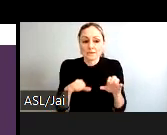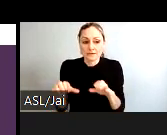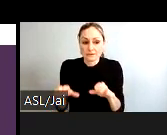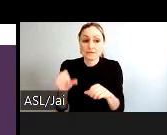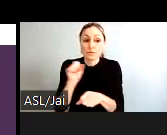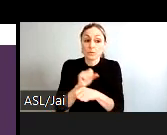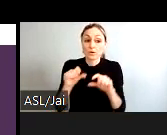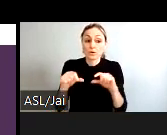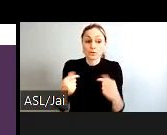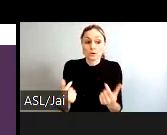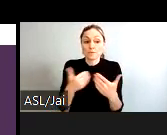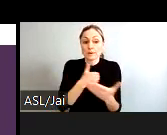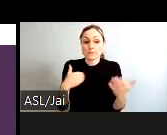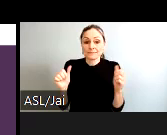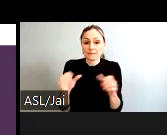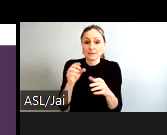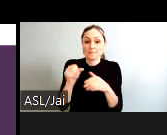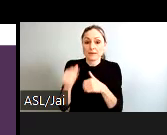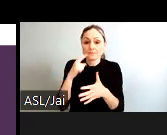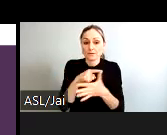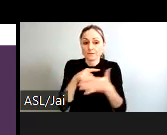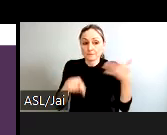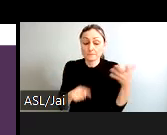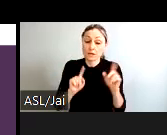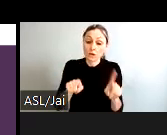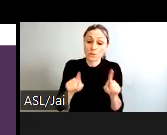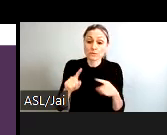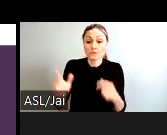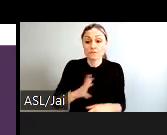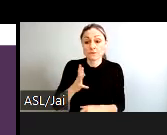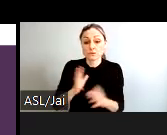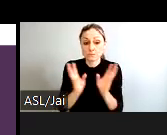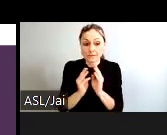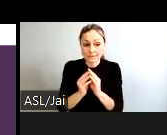may be paid for the following, attending official meetings, performing statutorily prescribed duties